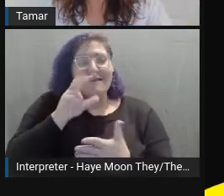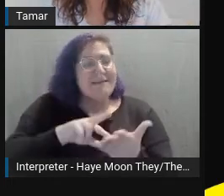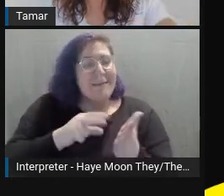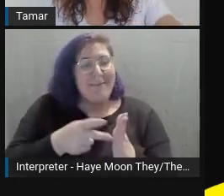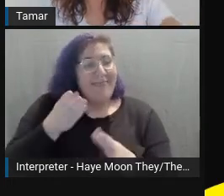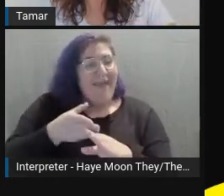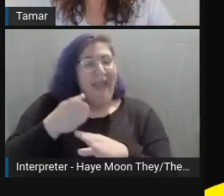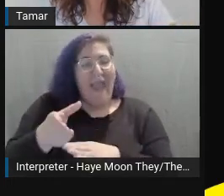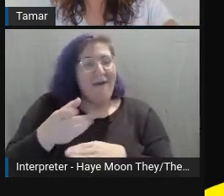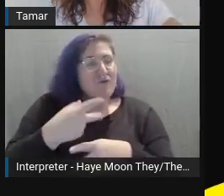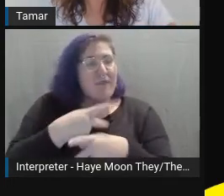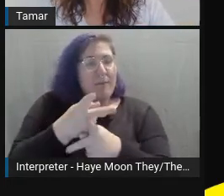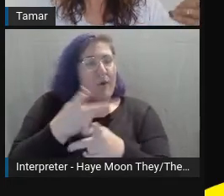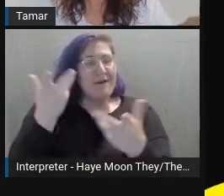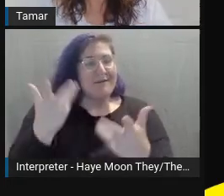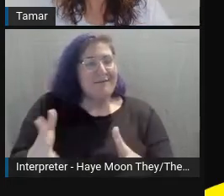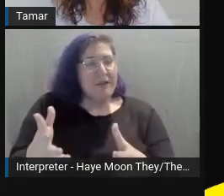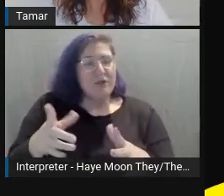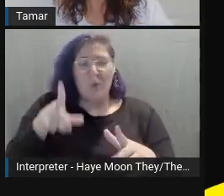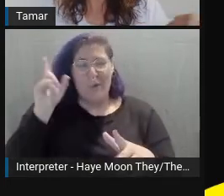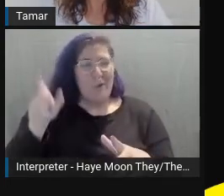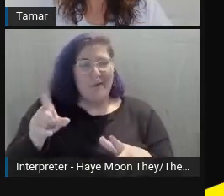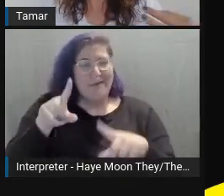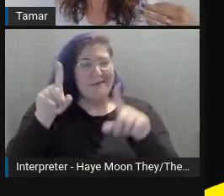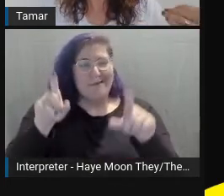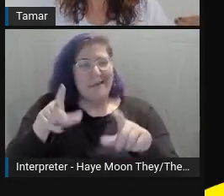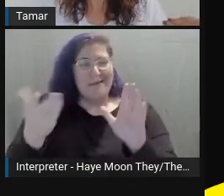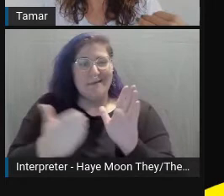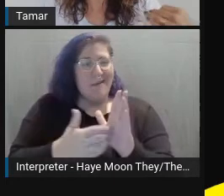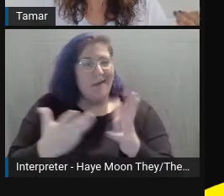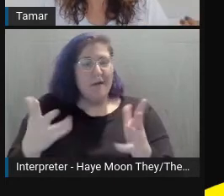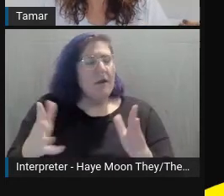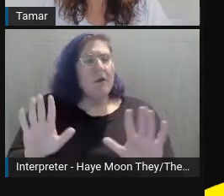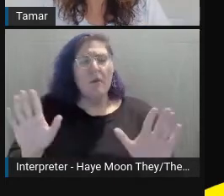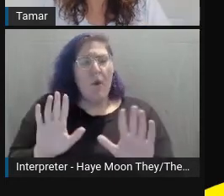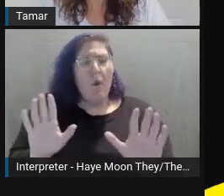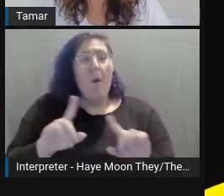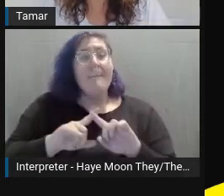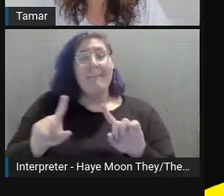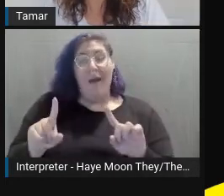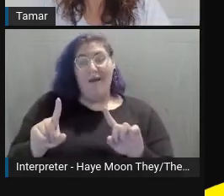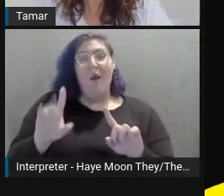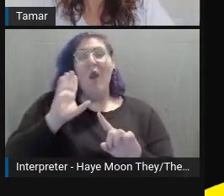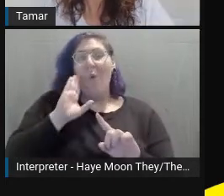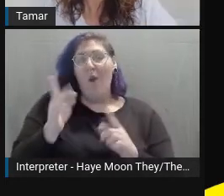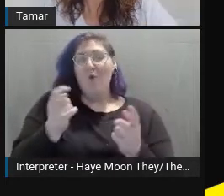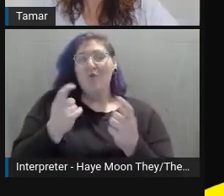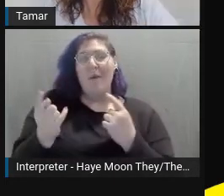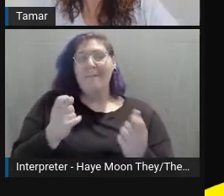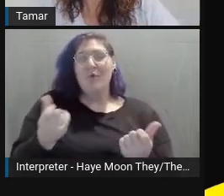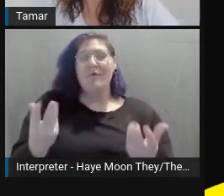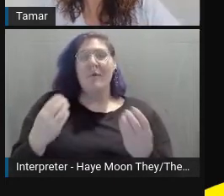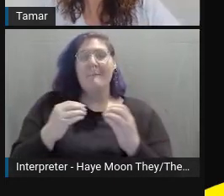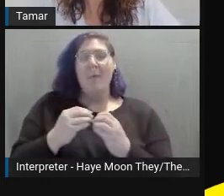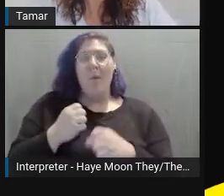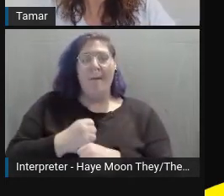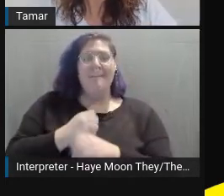that can be found later on are not stopping or barriers to use for people with disabilities.